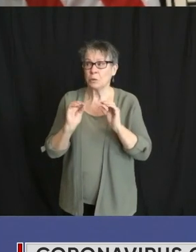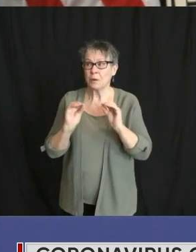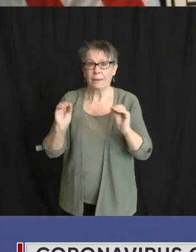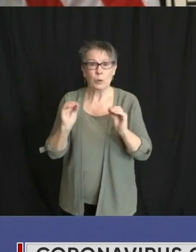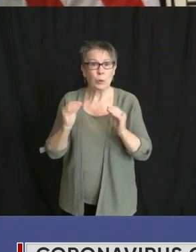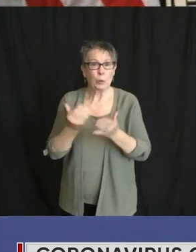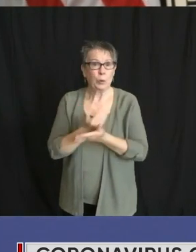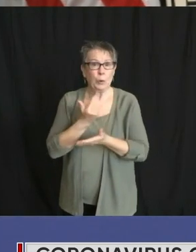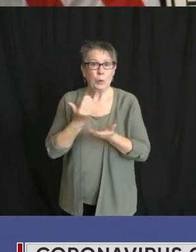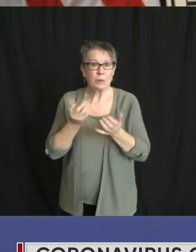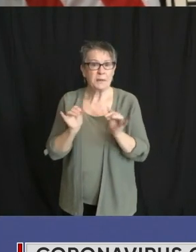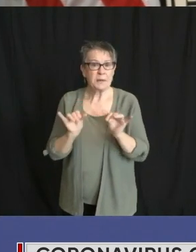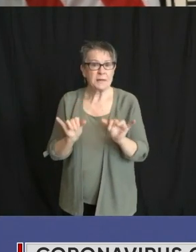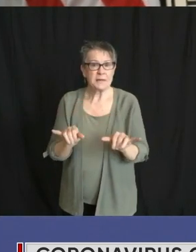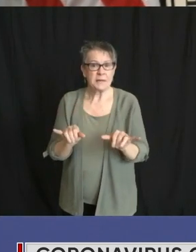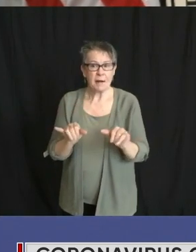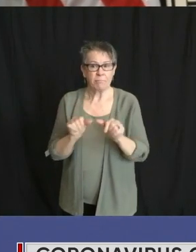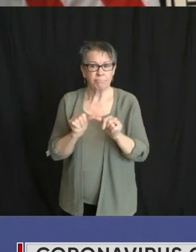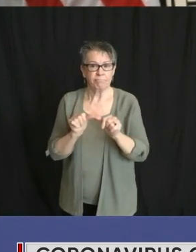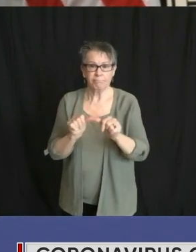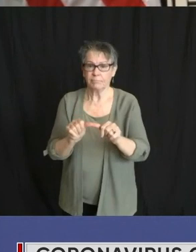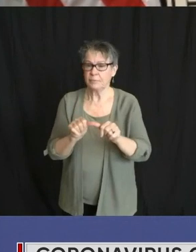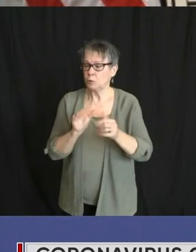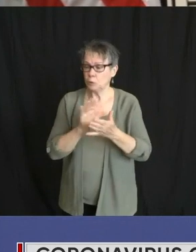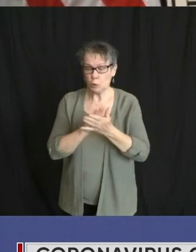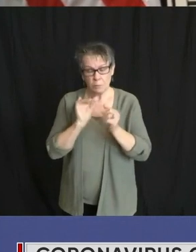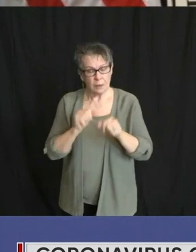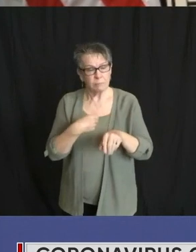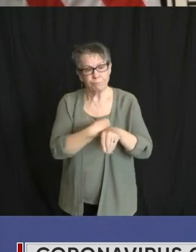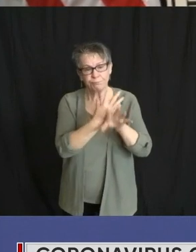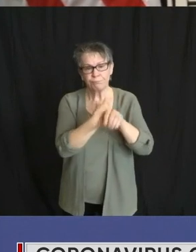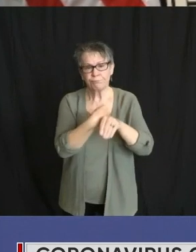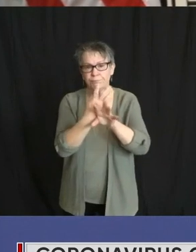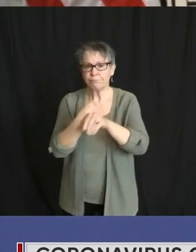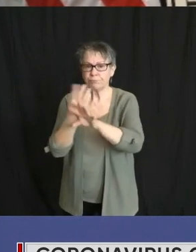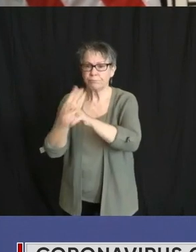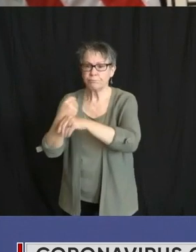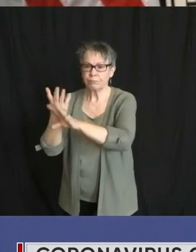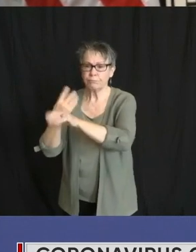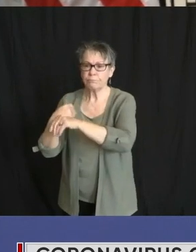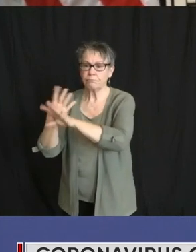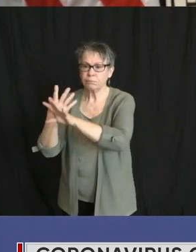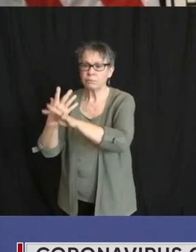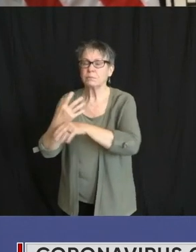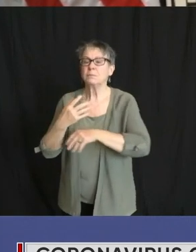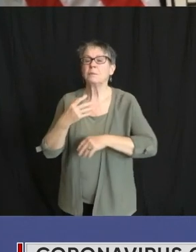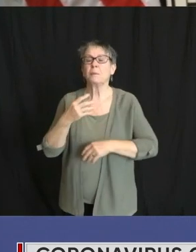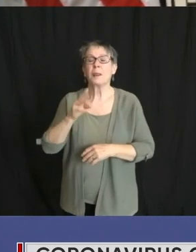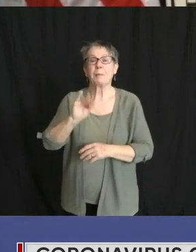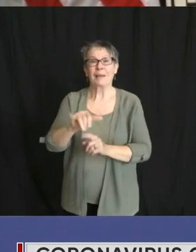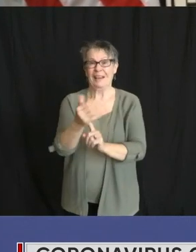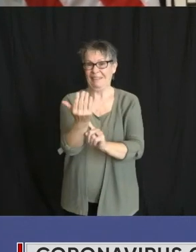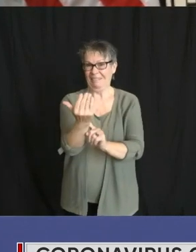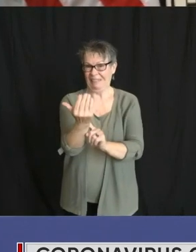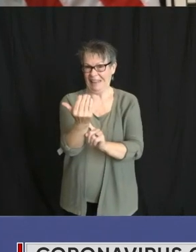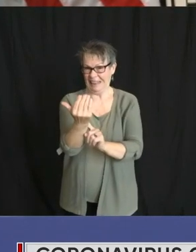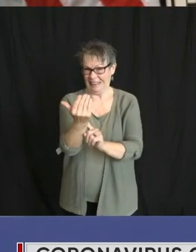THAT. WE SAID THEY ARE VIRTUAL UNTIL AT LEAST MAY 15 AND THAT WE WOULD MAKE AN ANNOUNCEMENT